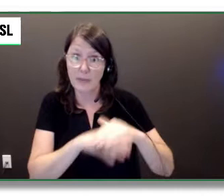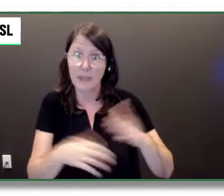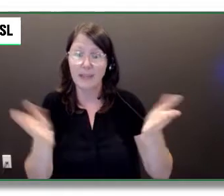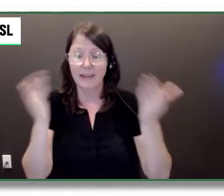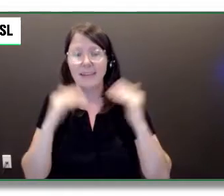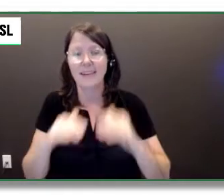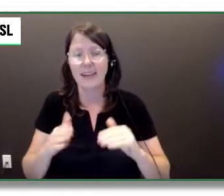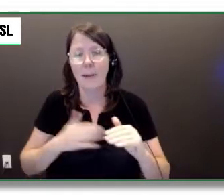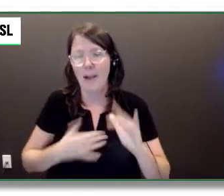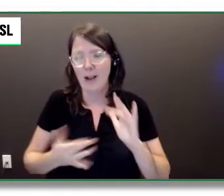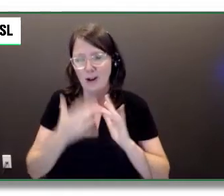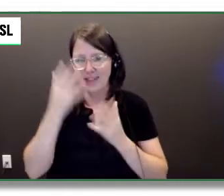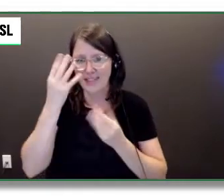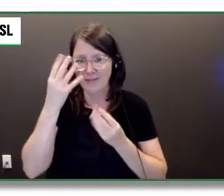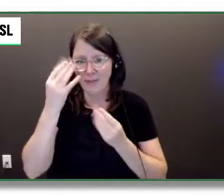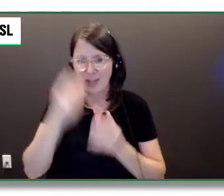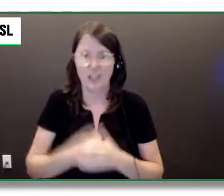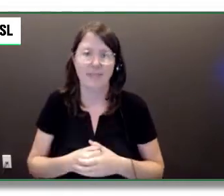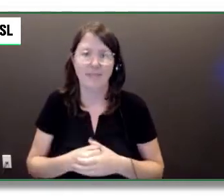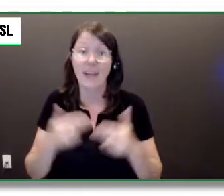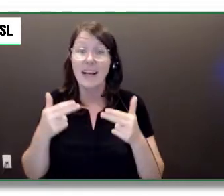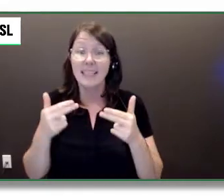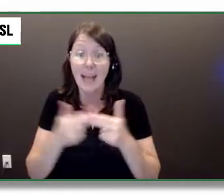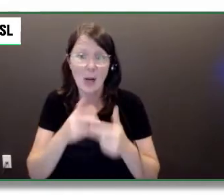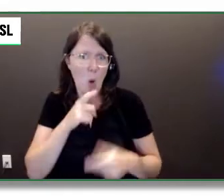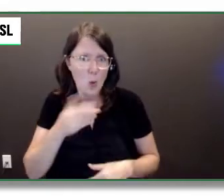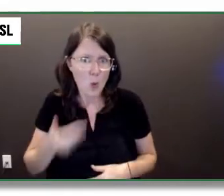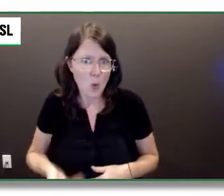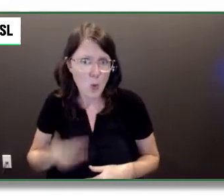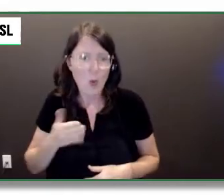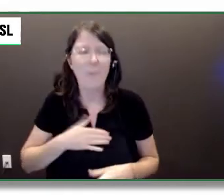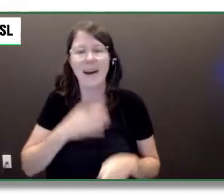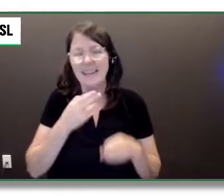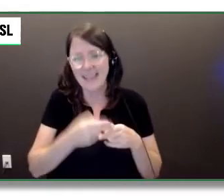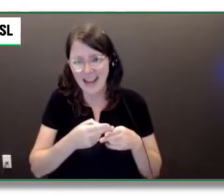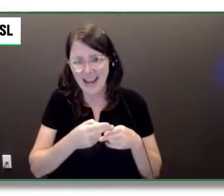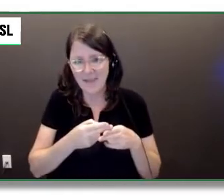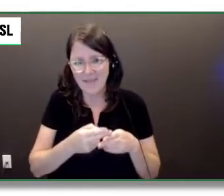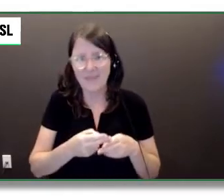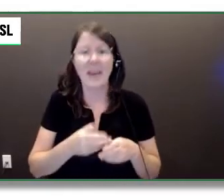says my name Julie Nowak and my pronouns she or they. On the right are some points